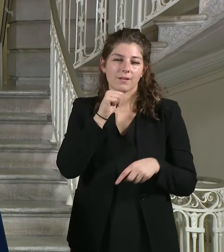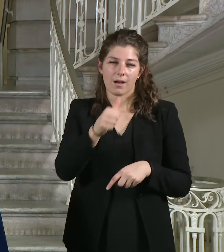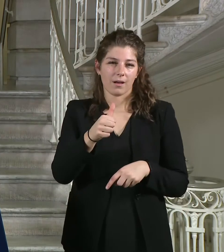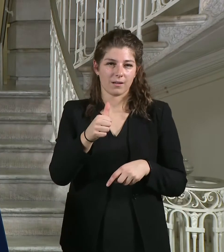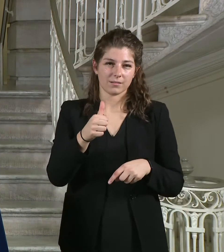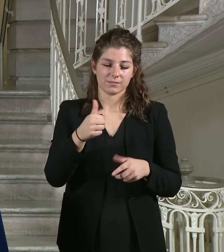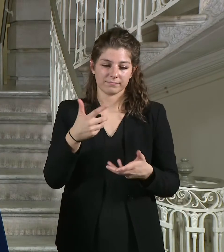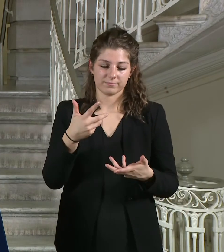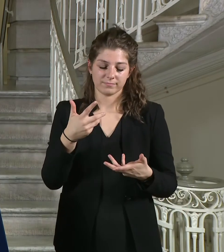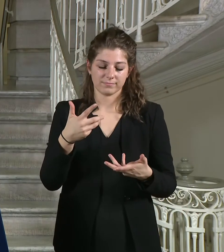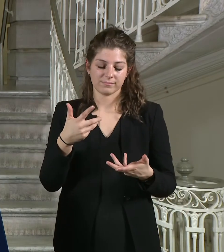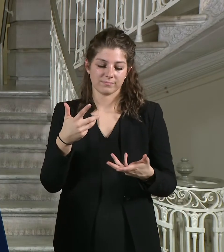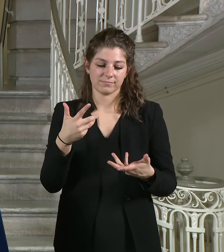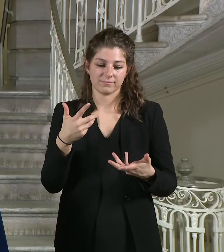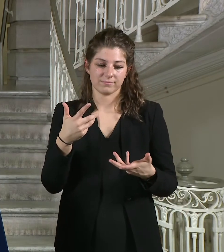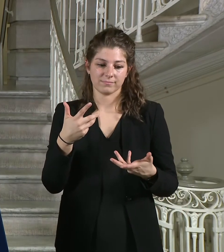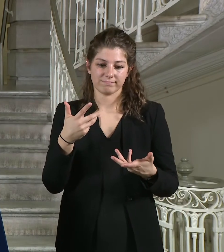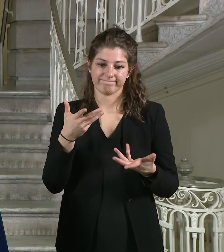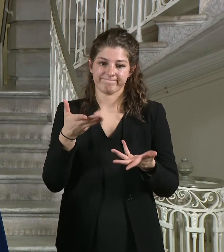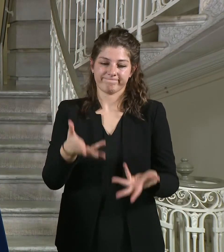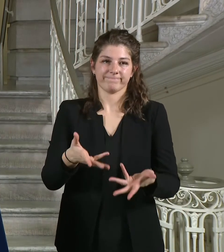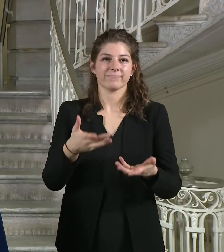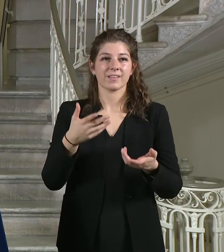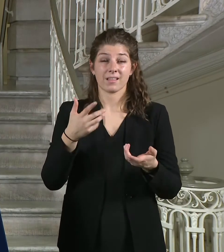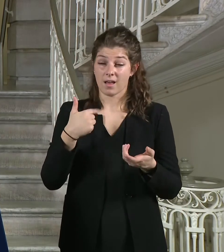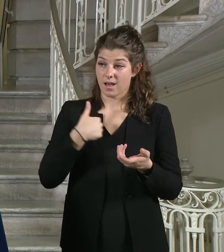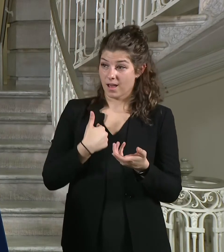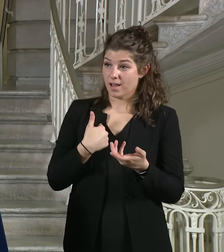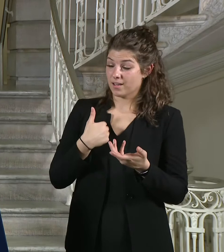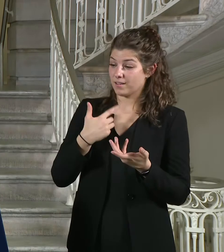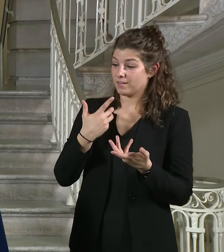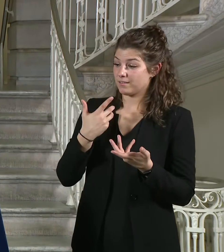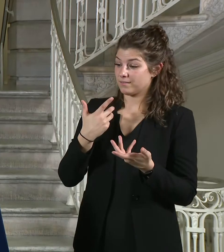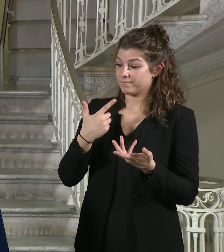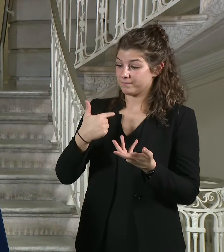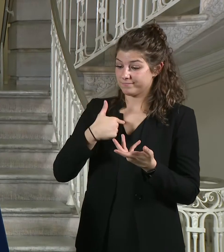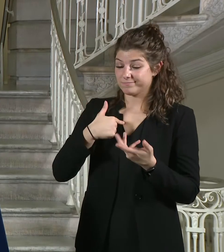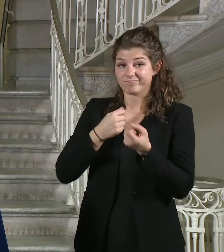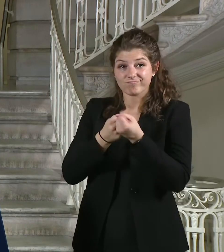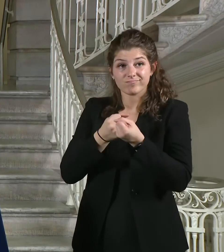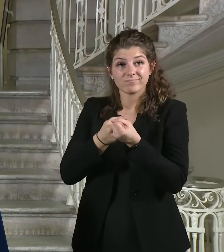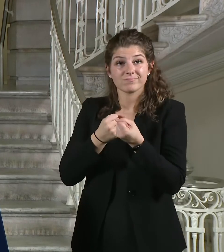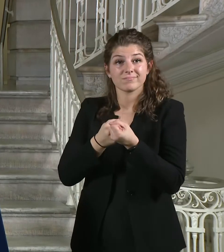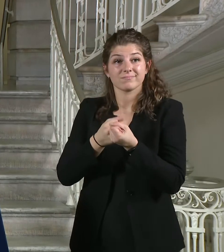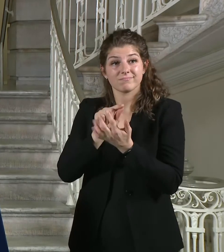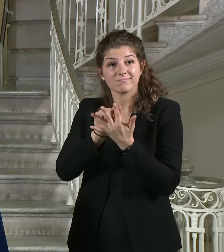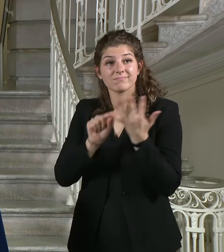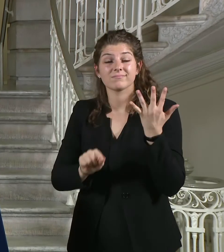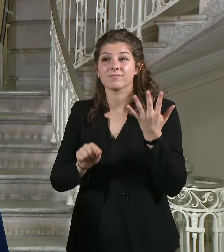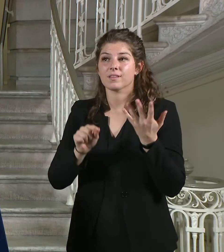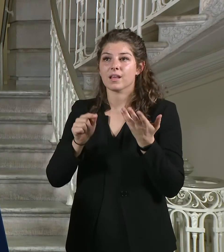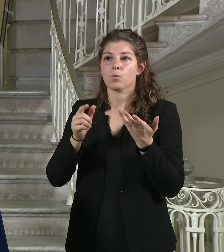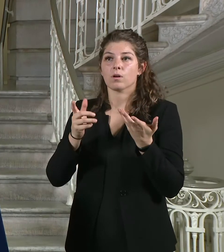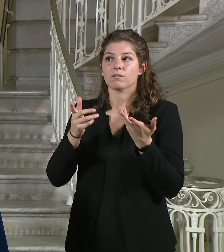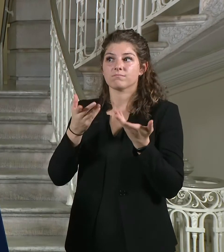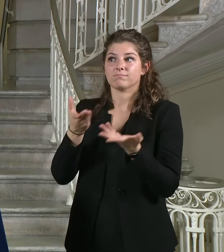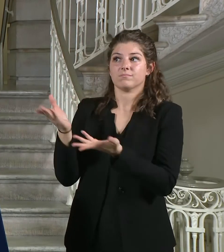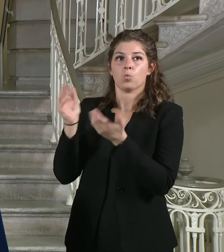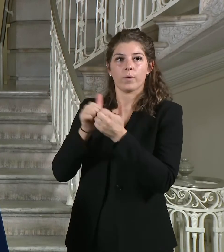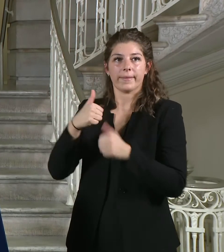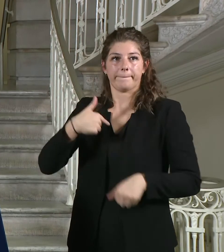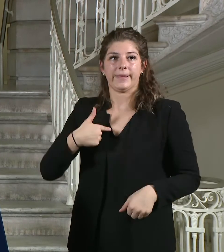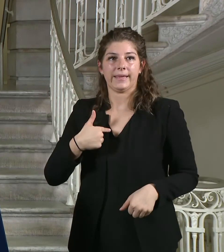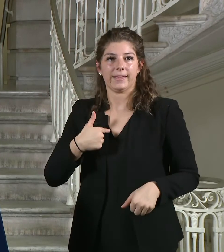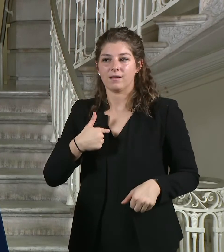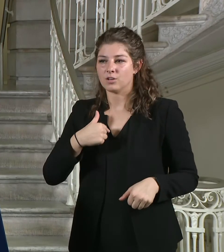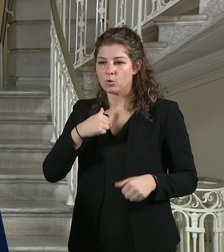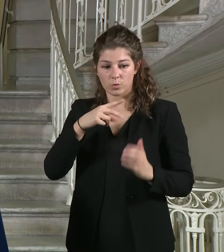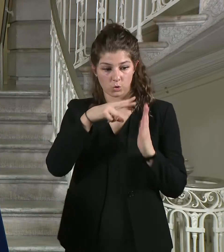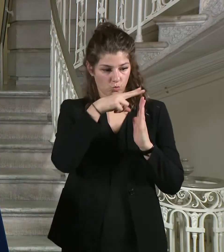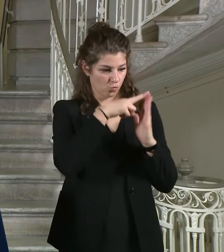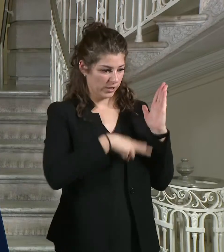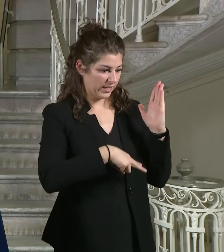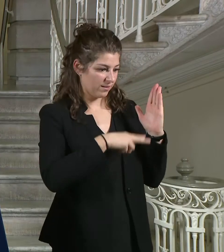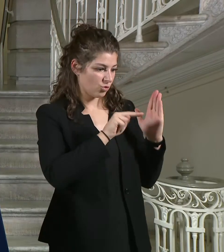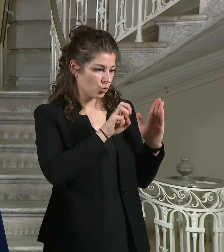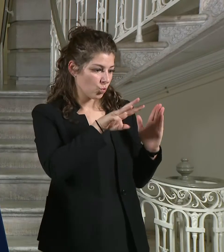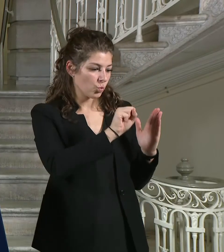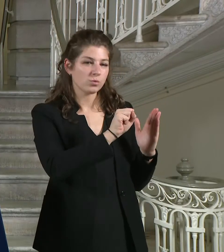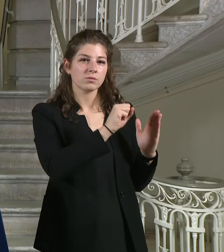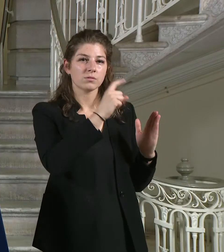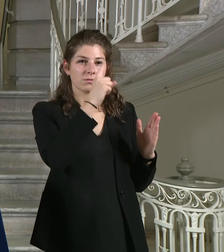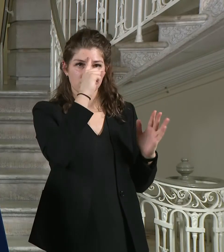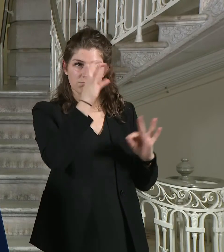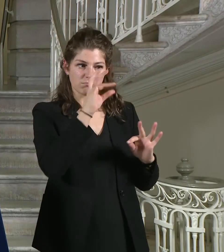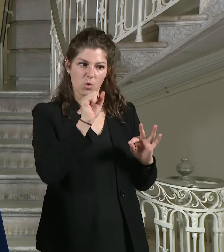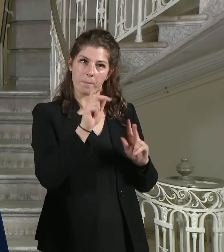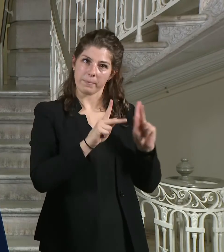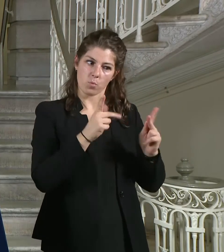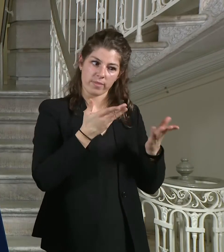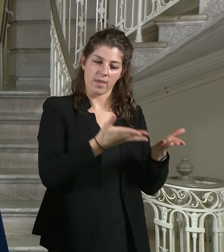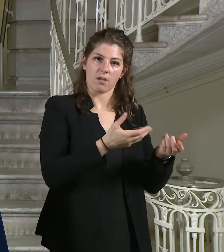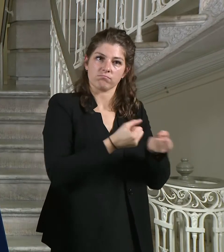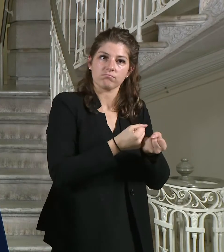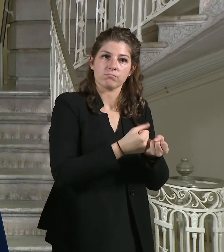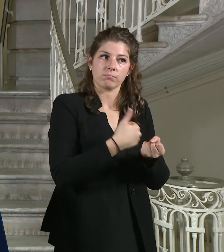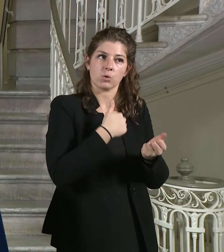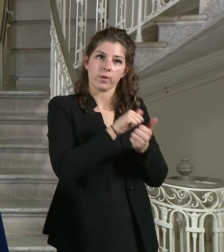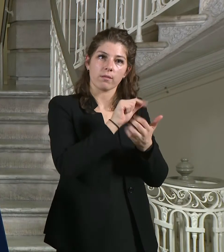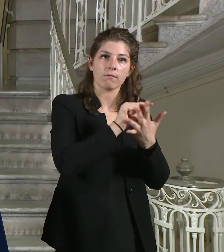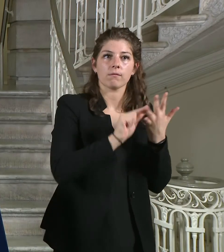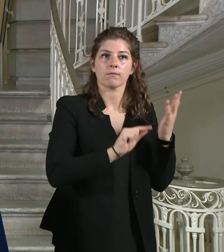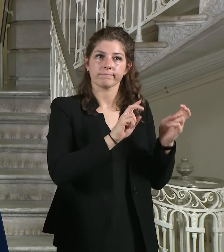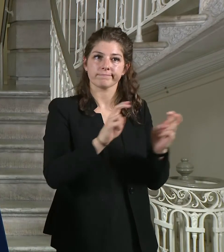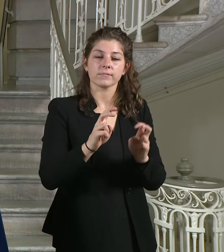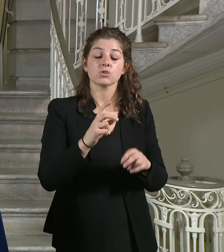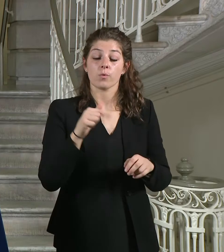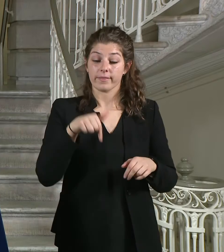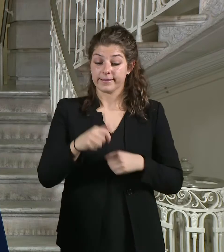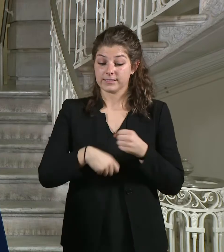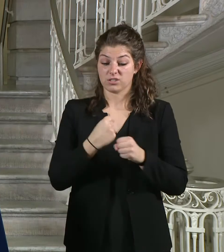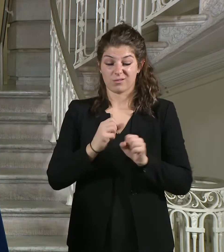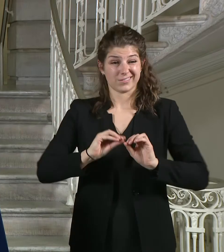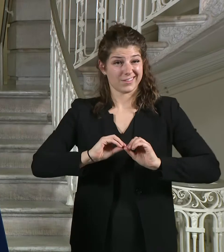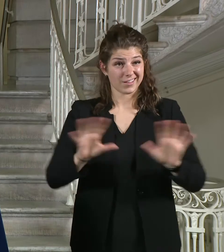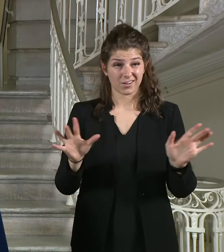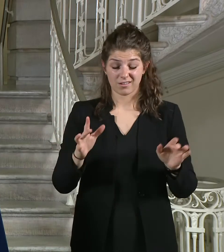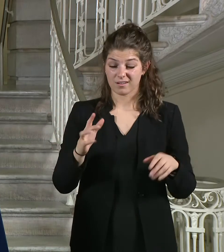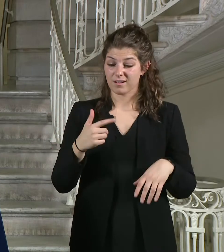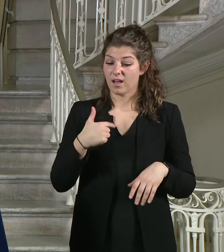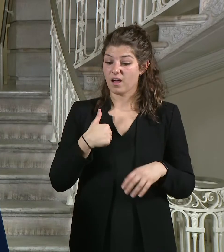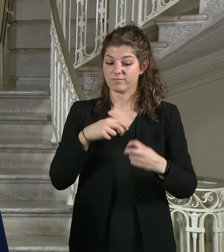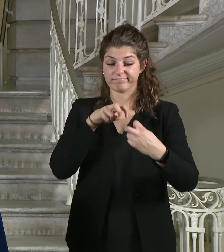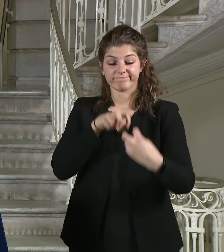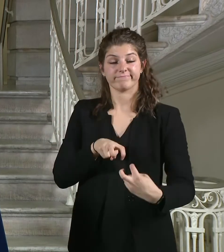WE NEED IT .